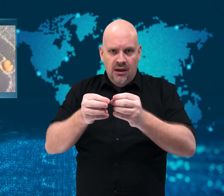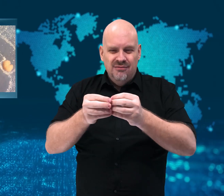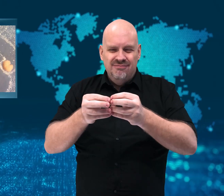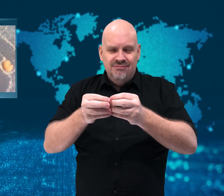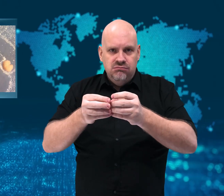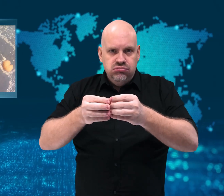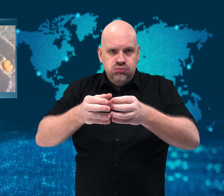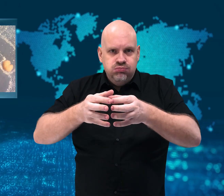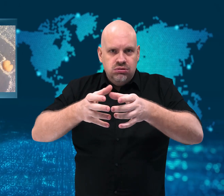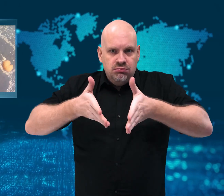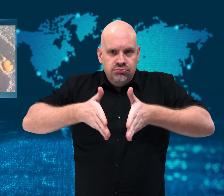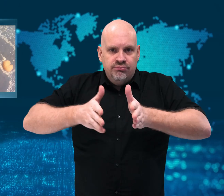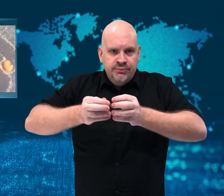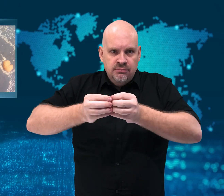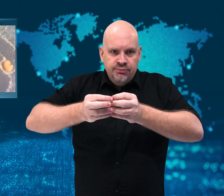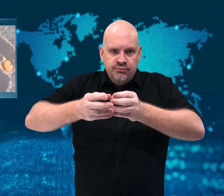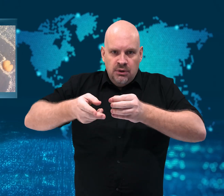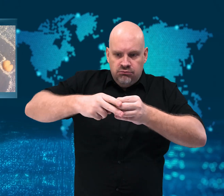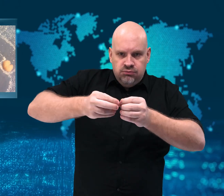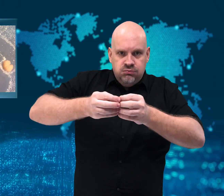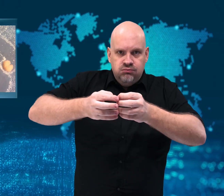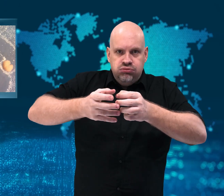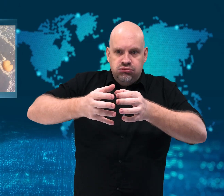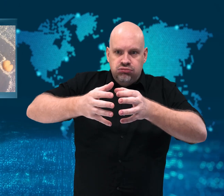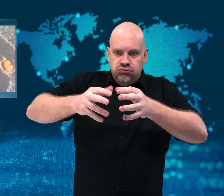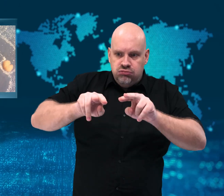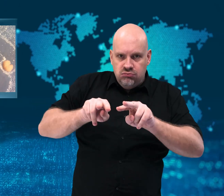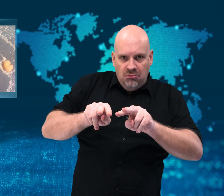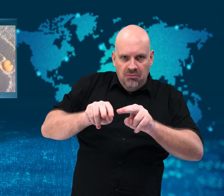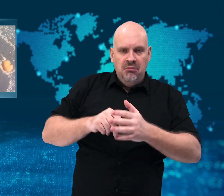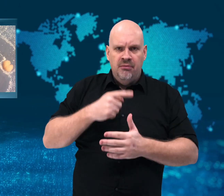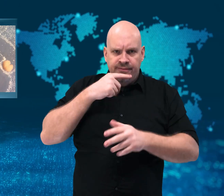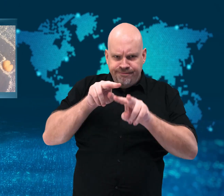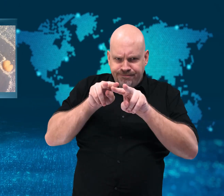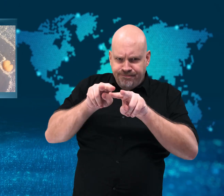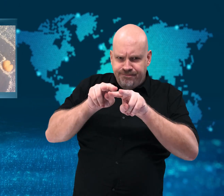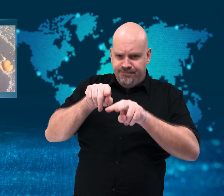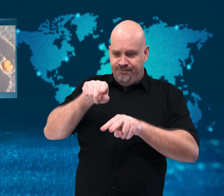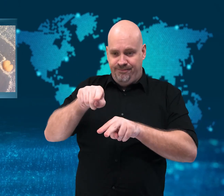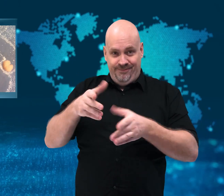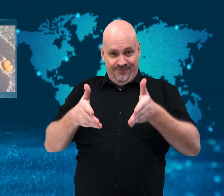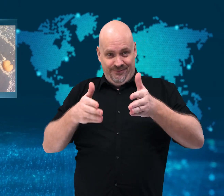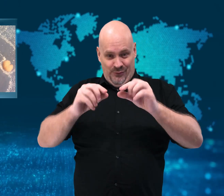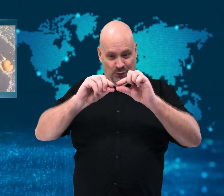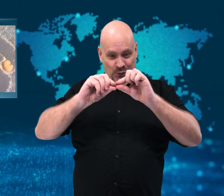a C-shaped xenobot can gather, or pile up,